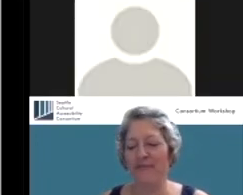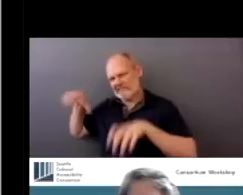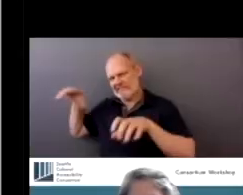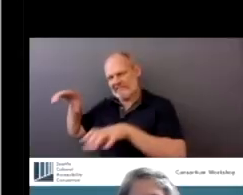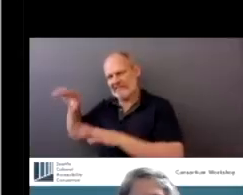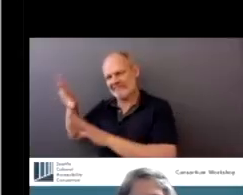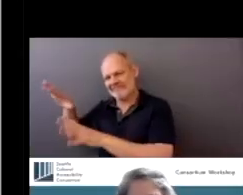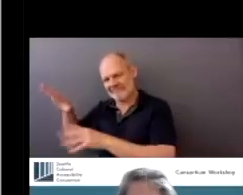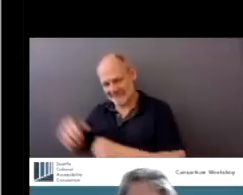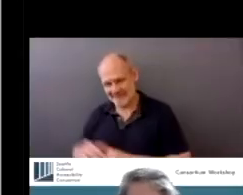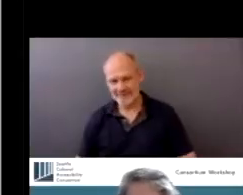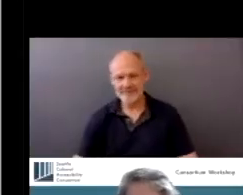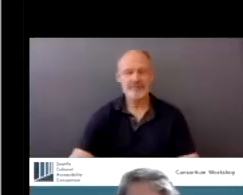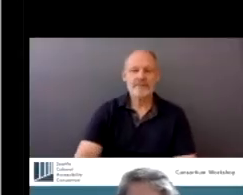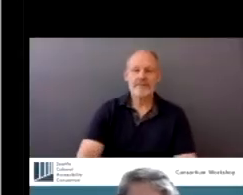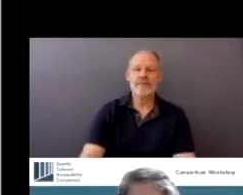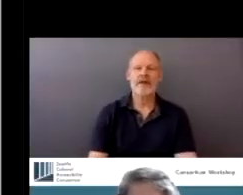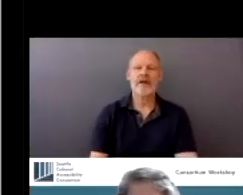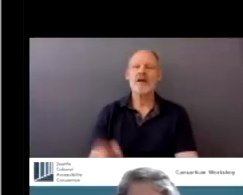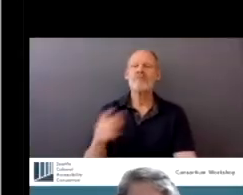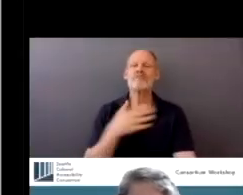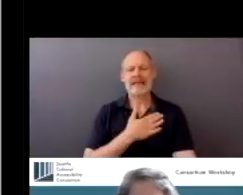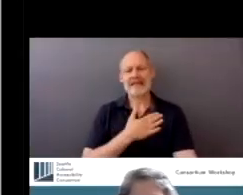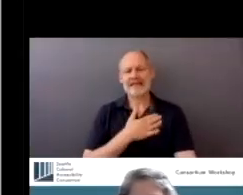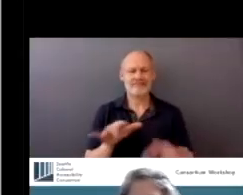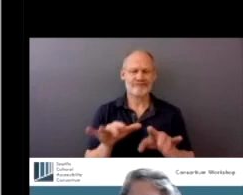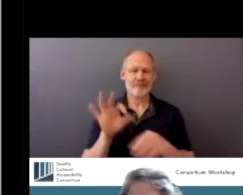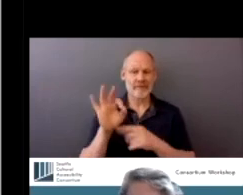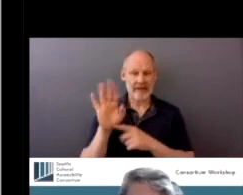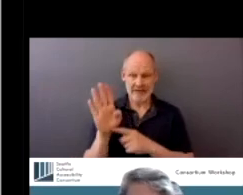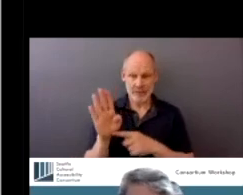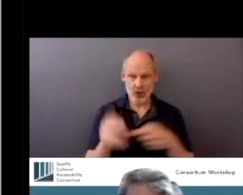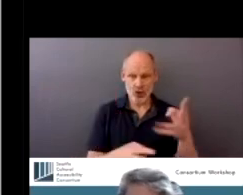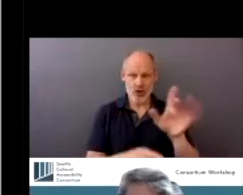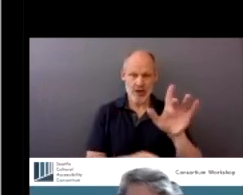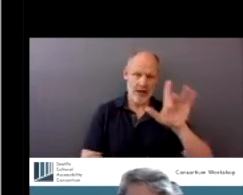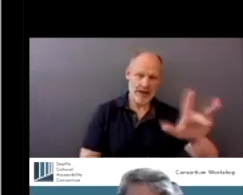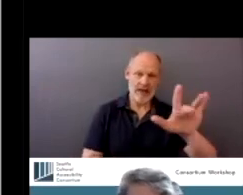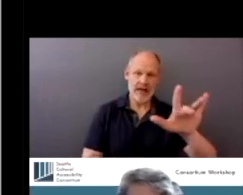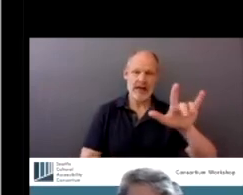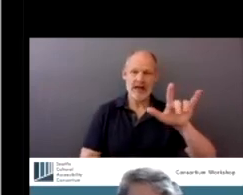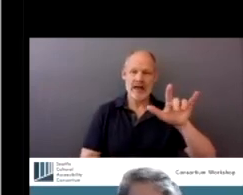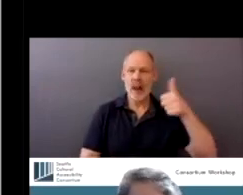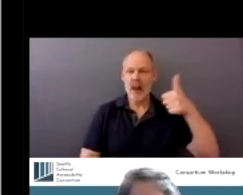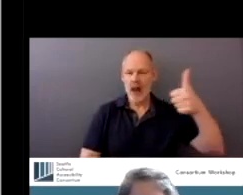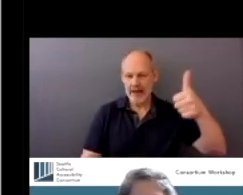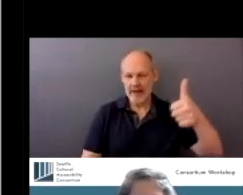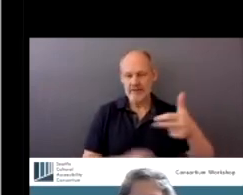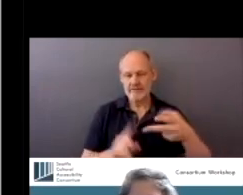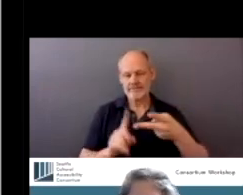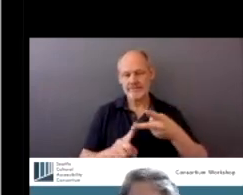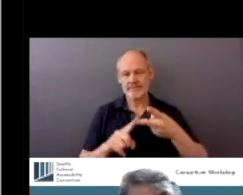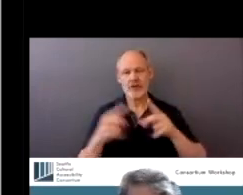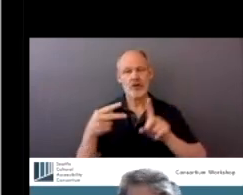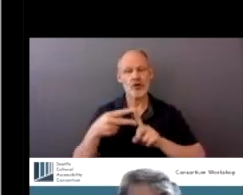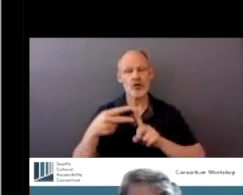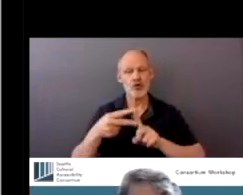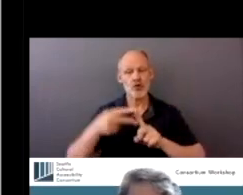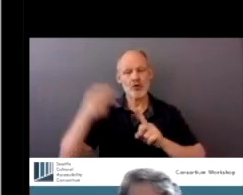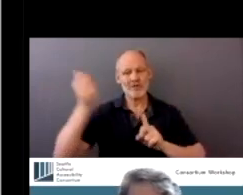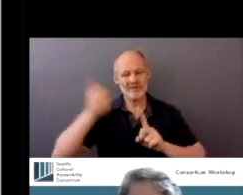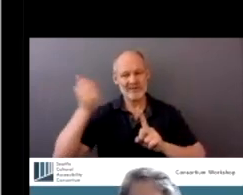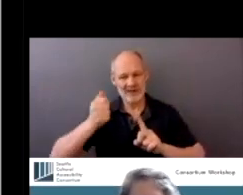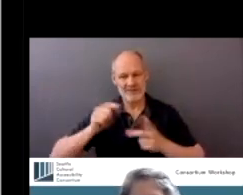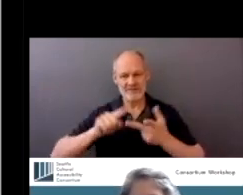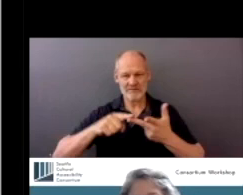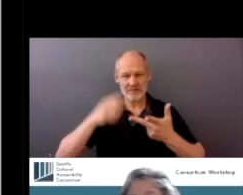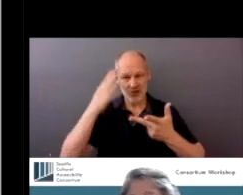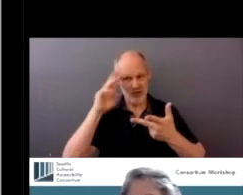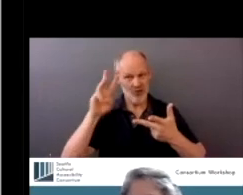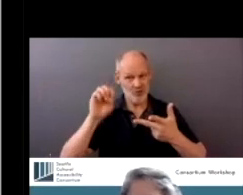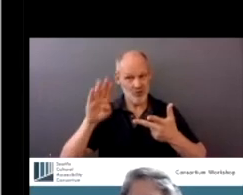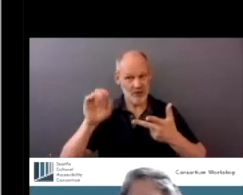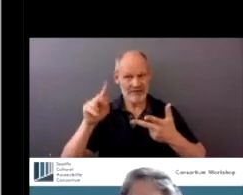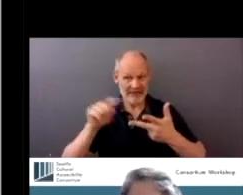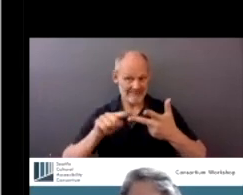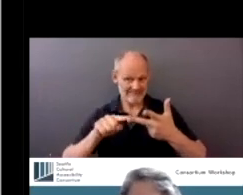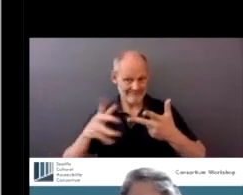Please like us on Facebook and subscribe to our YouTube channel. Thank you to everybody who has